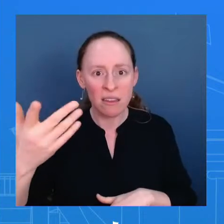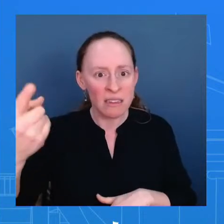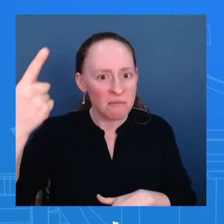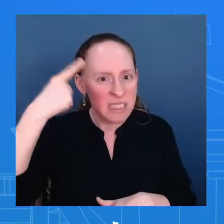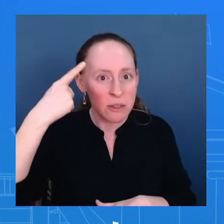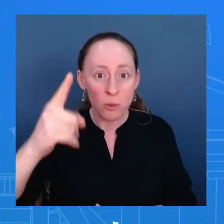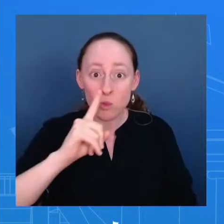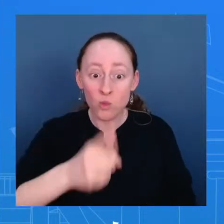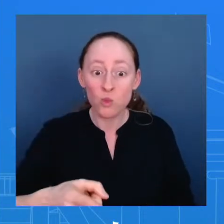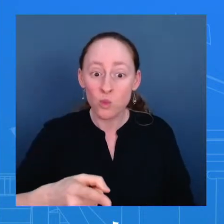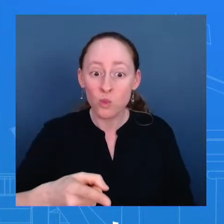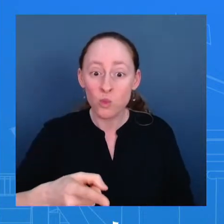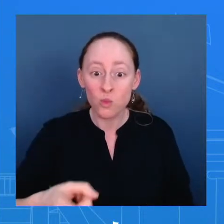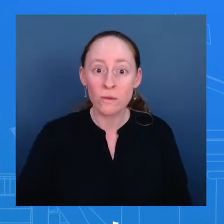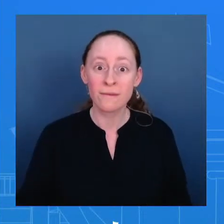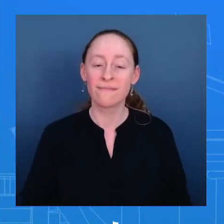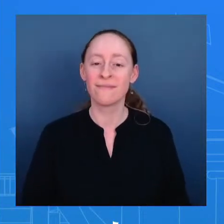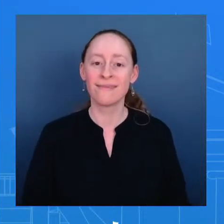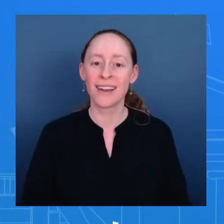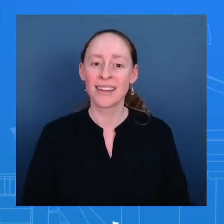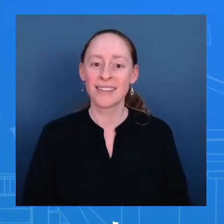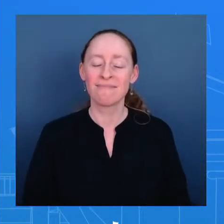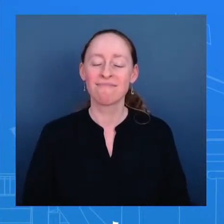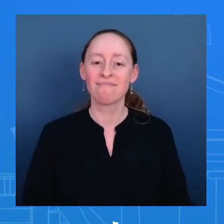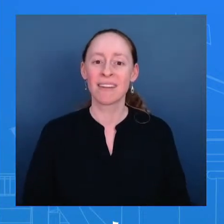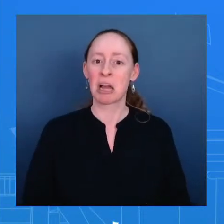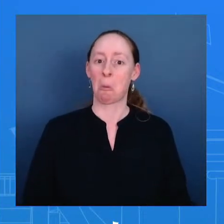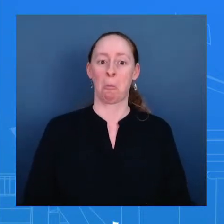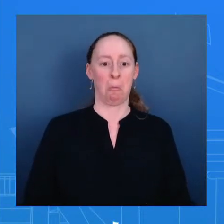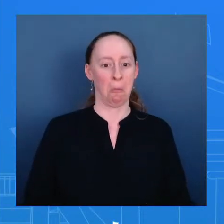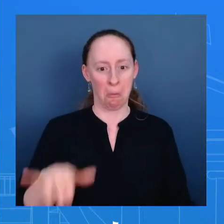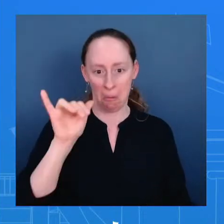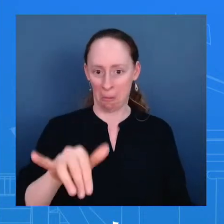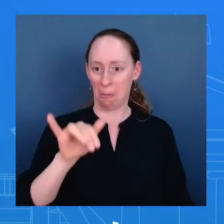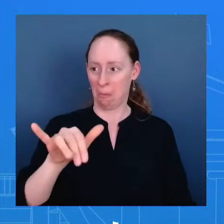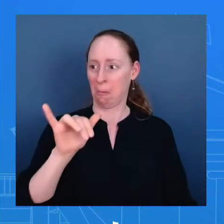The Vice President has been a great partner to this President.